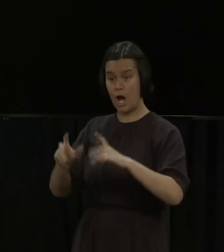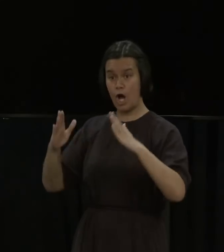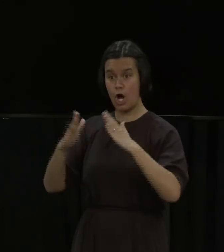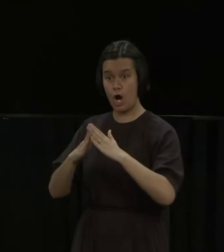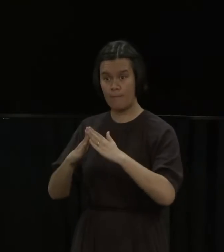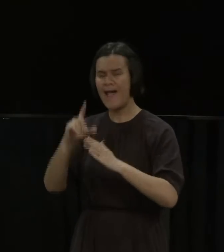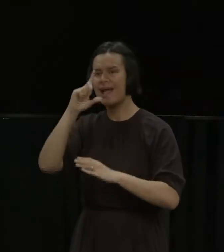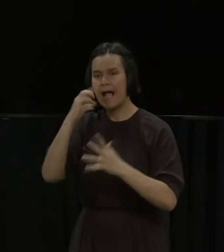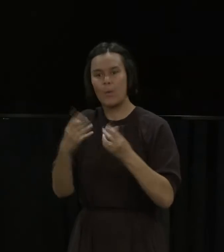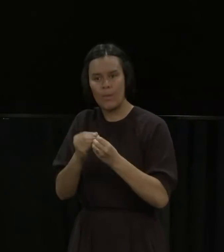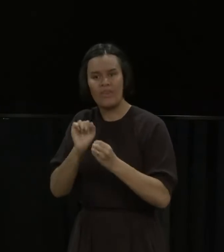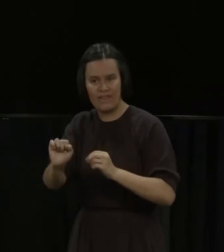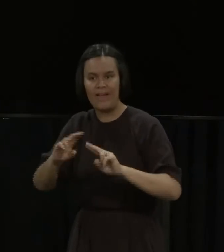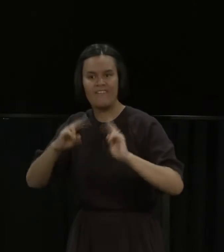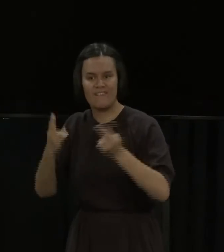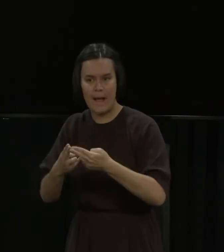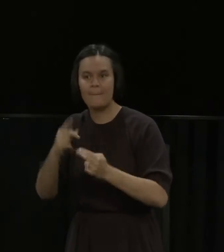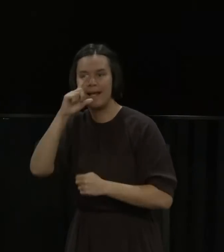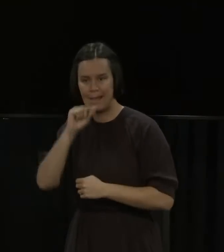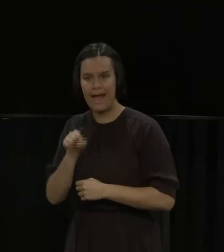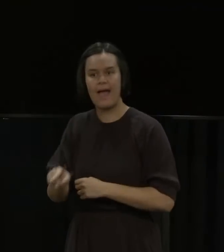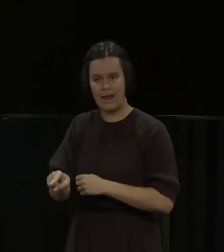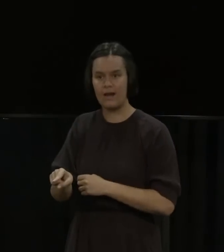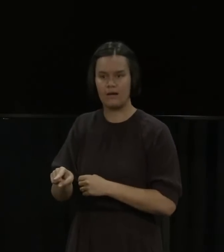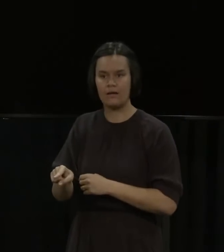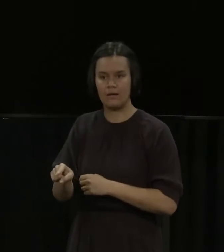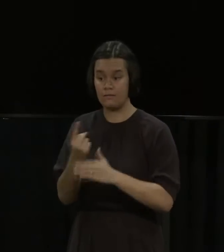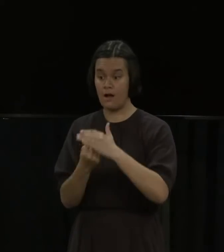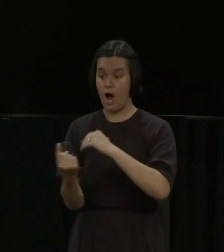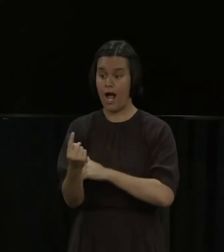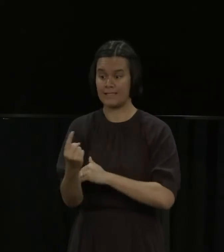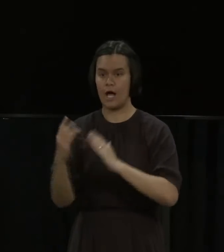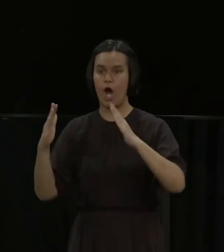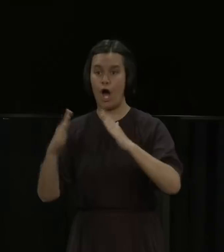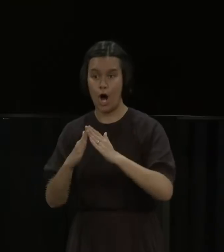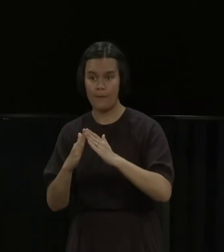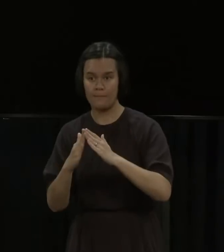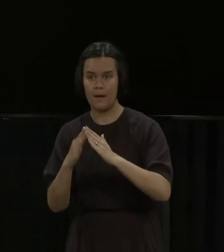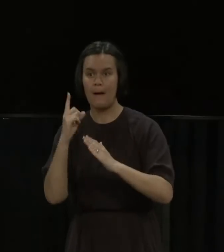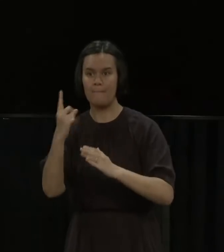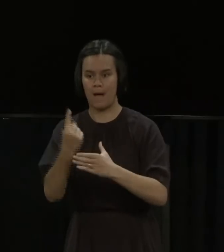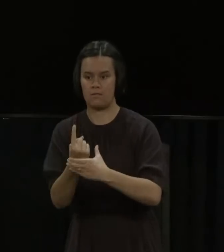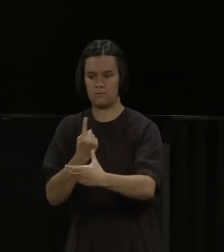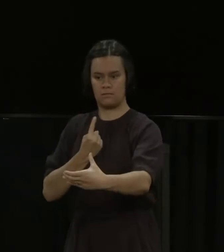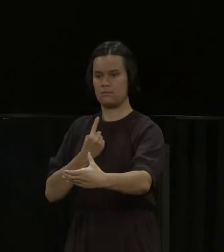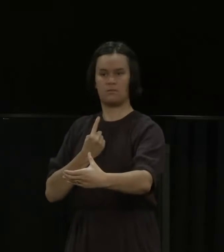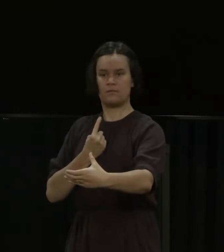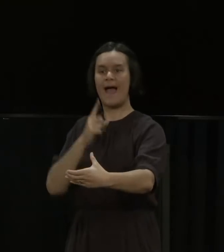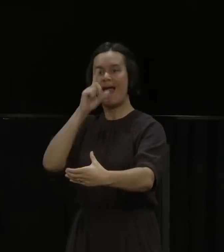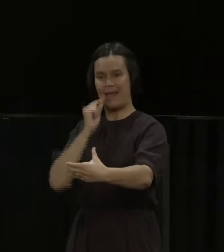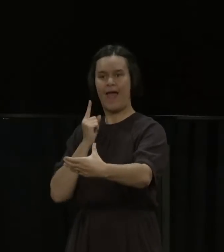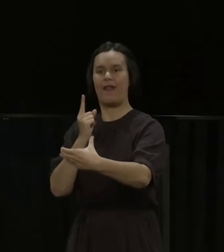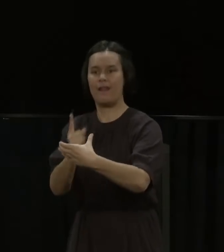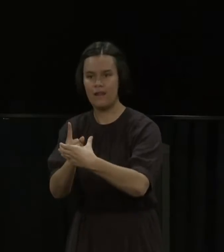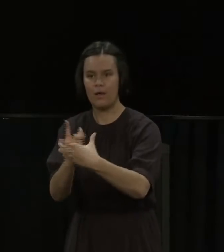are staying with a family then they will be able to do that. Those people will be able to come and go.